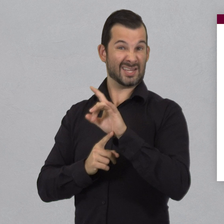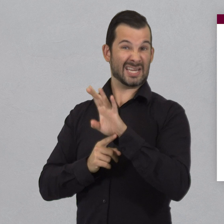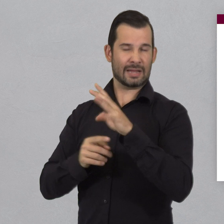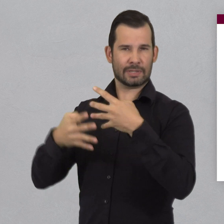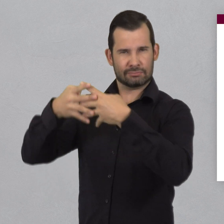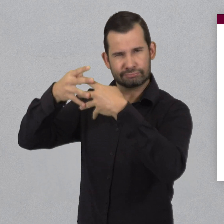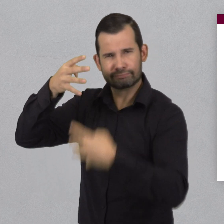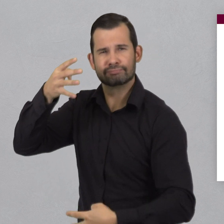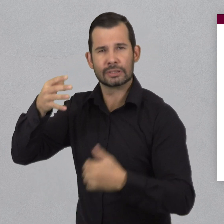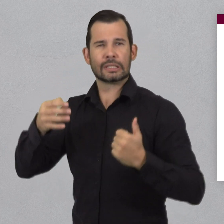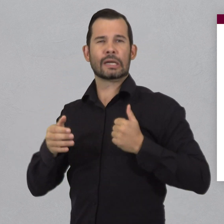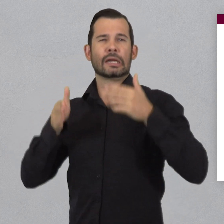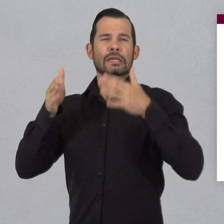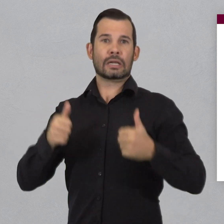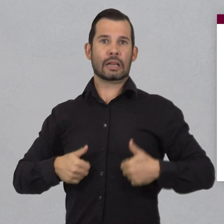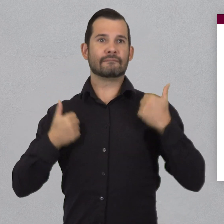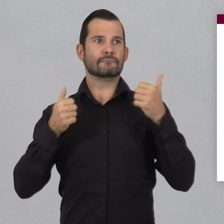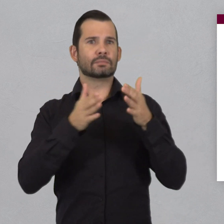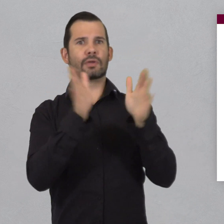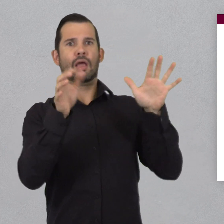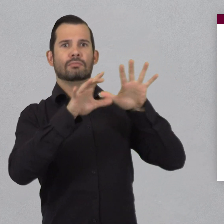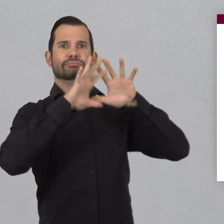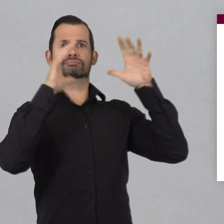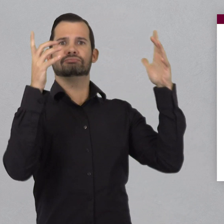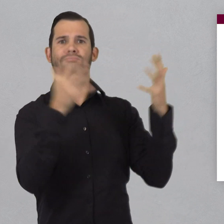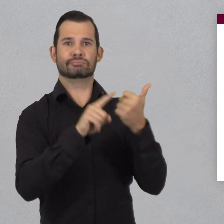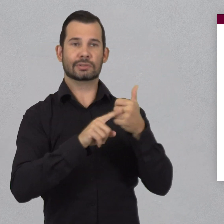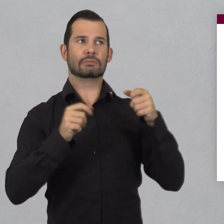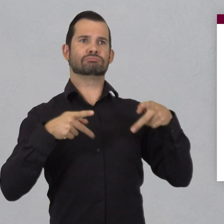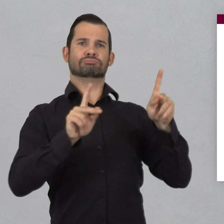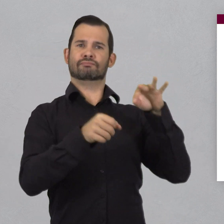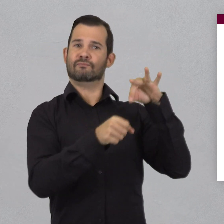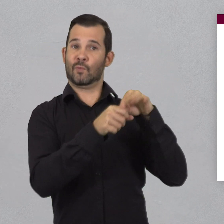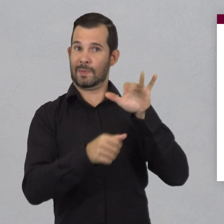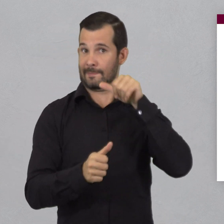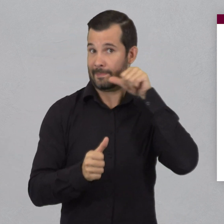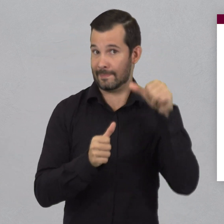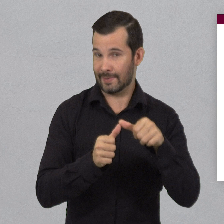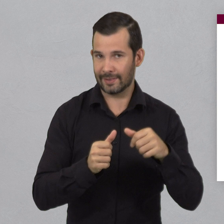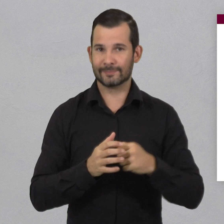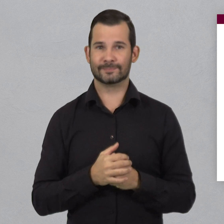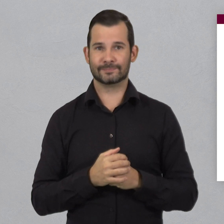This database lists Canadians living abroad who are eligible to vote by mail.